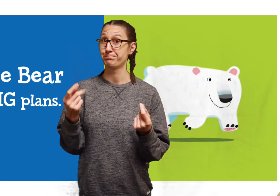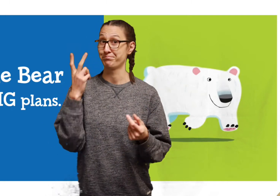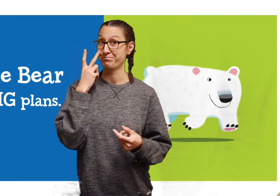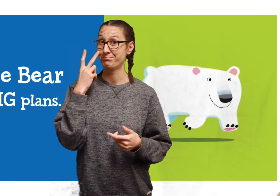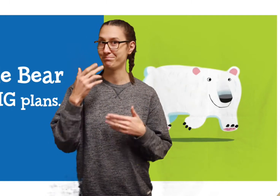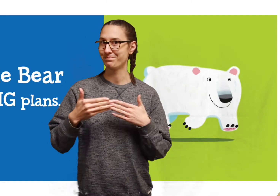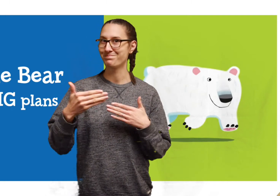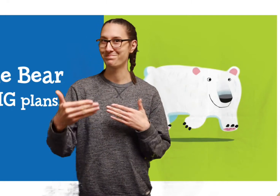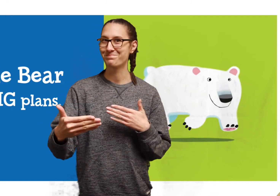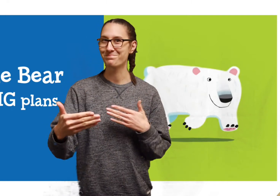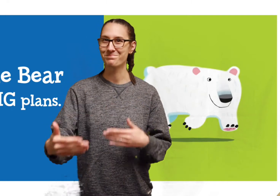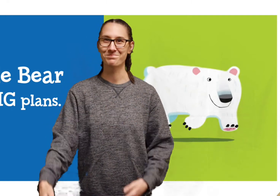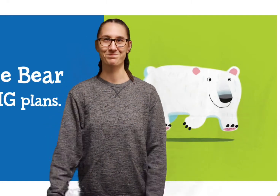(Let's see what happens next)